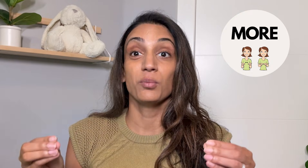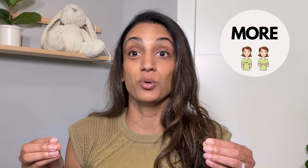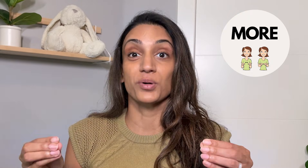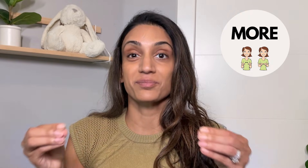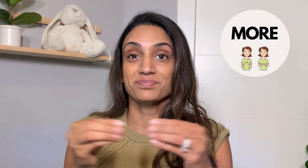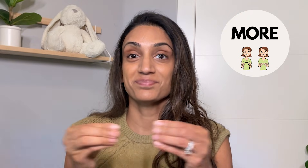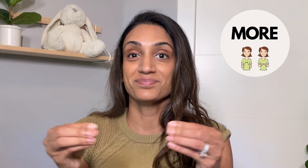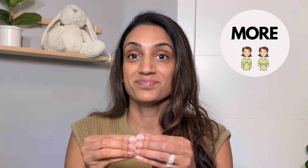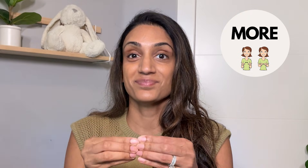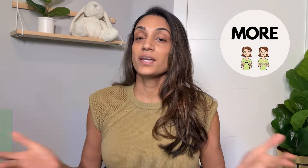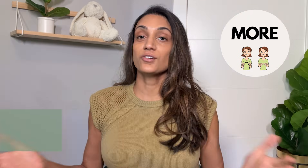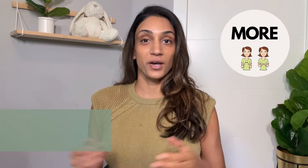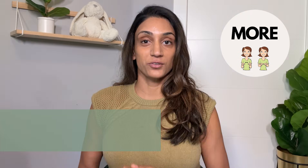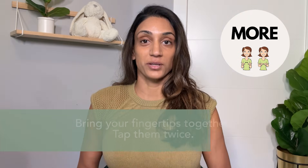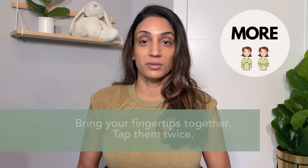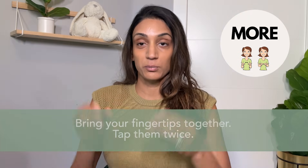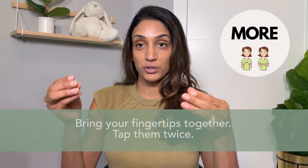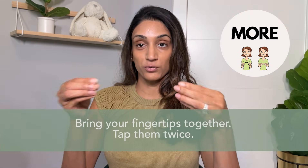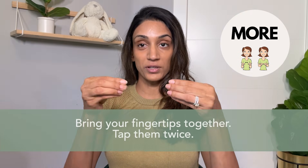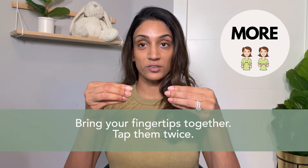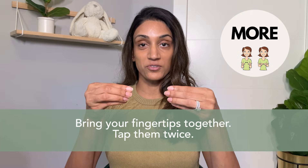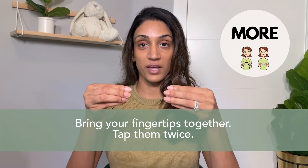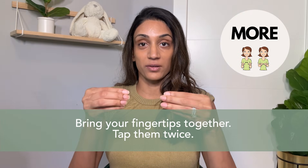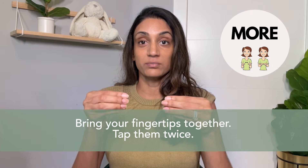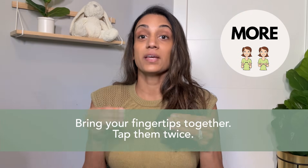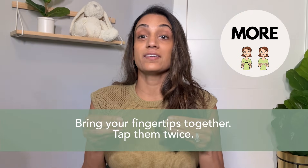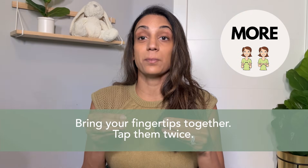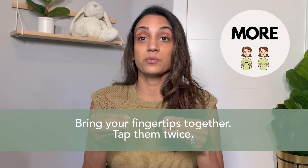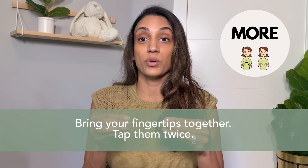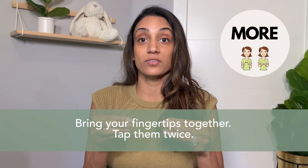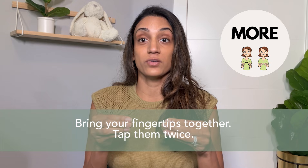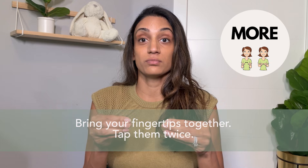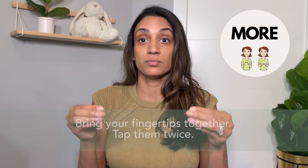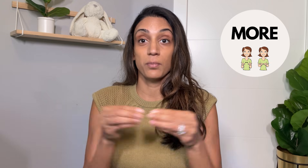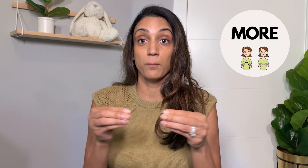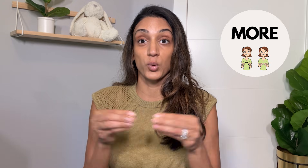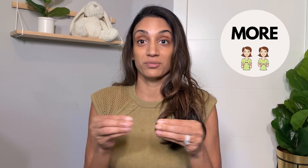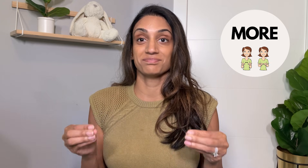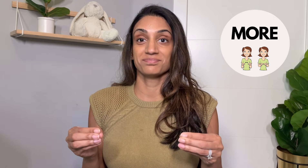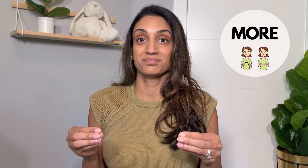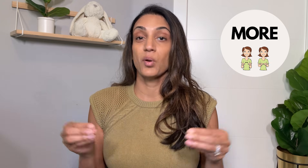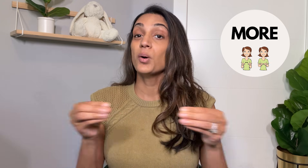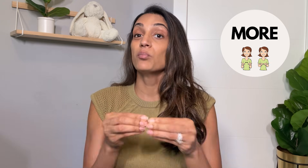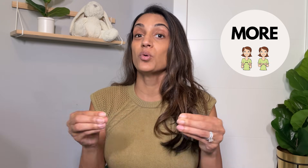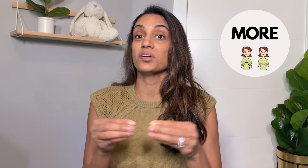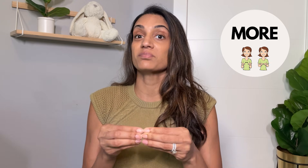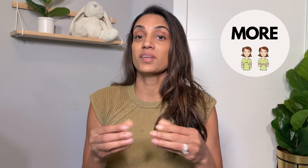More. Here's how to do it. Bring your fingertips together and tap them twice. More, more.